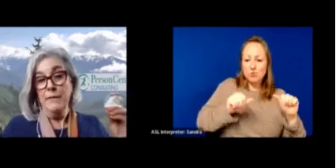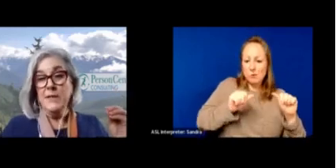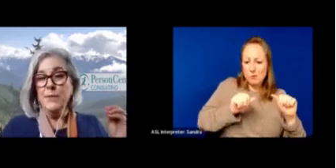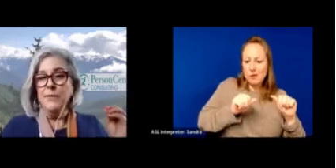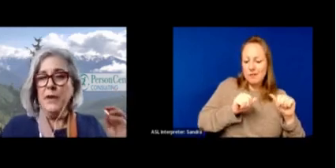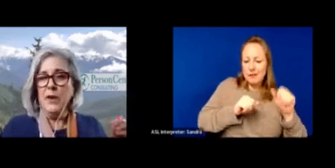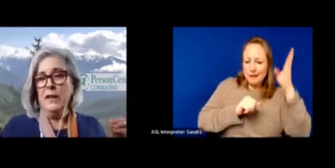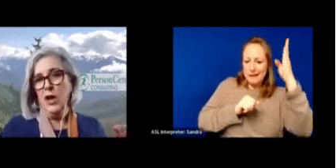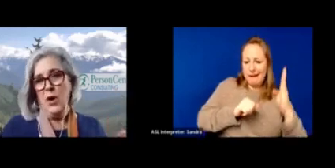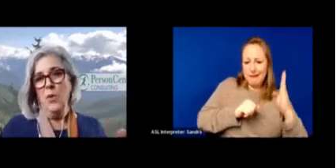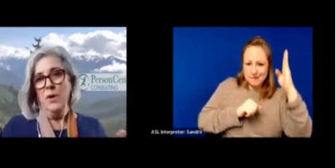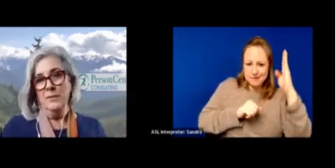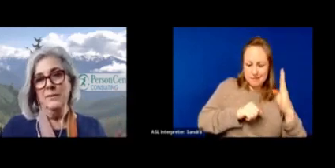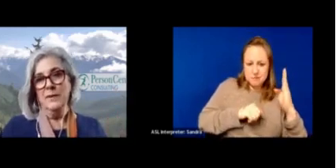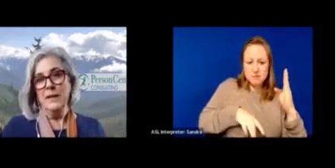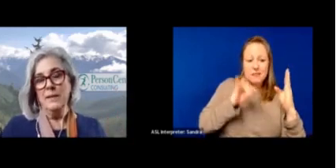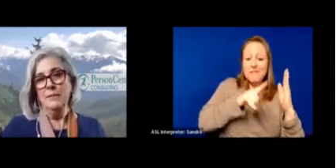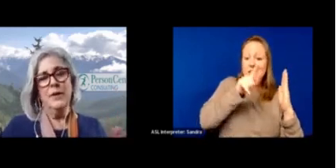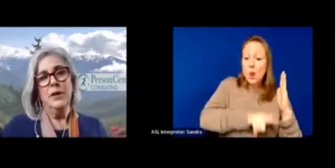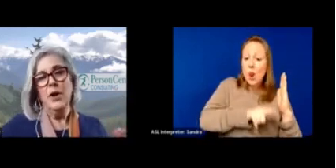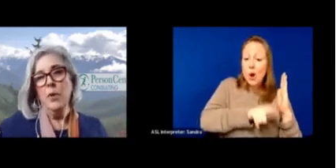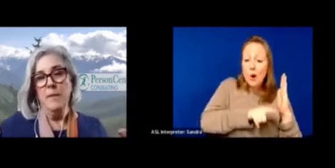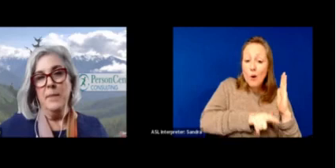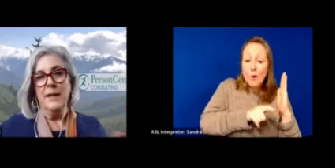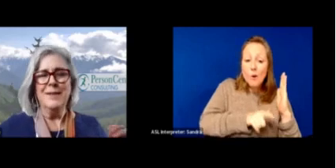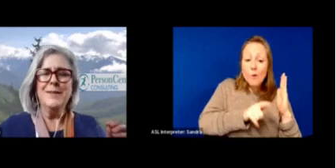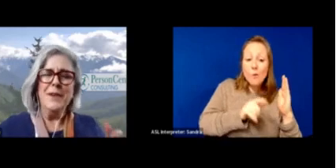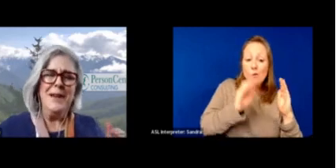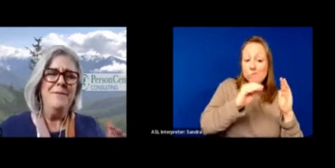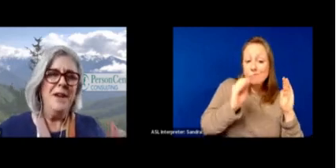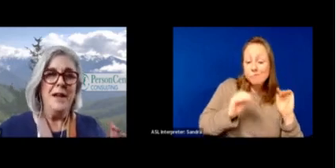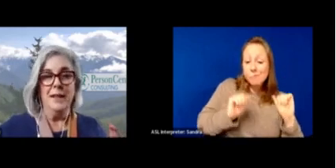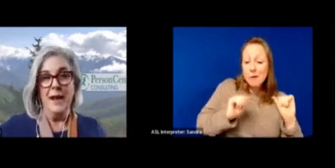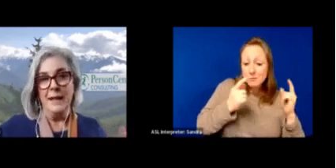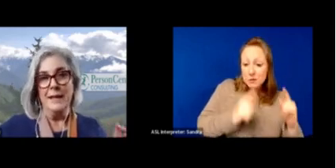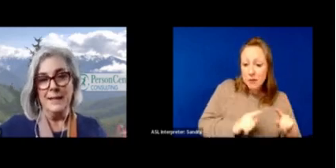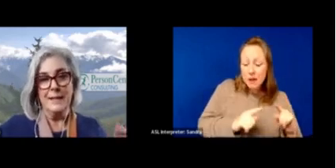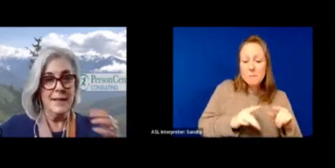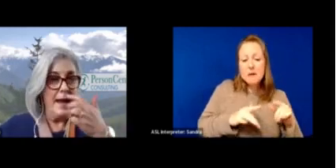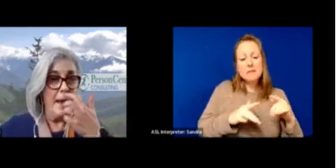if it's very low, that very low probability, it's very, very unlikely that this is going to